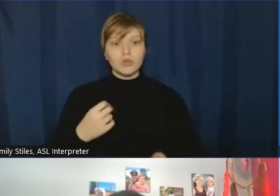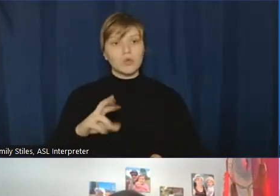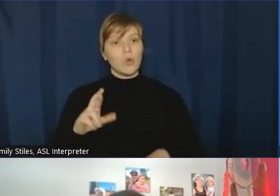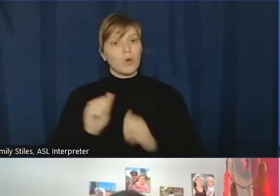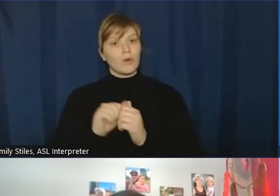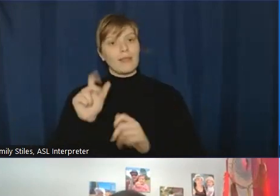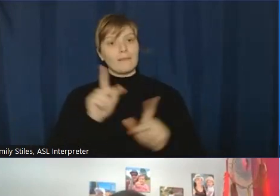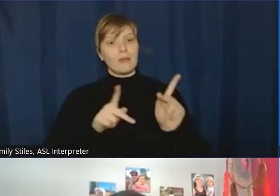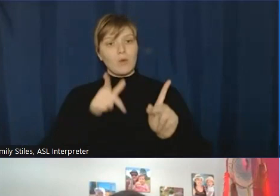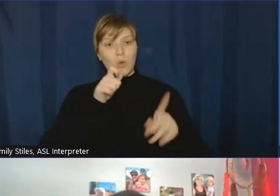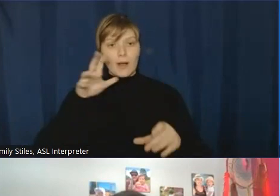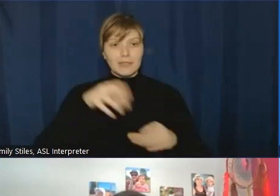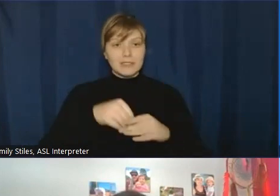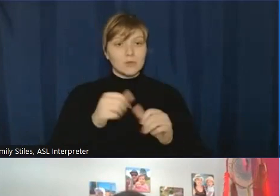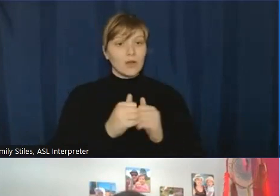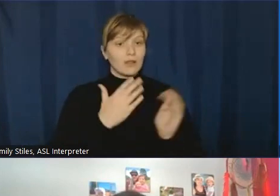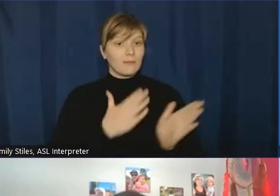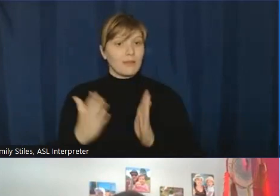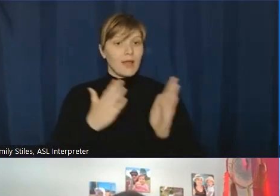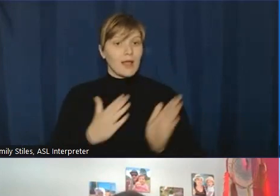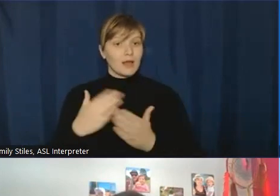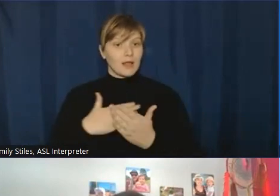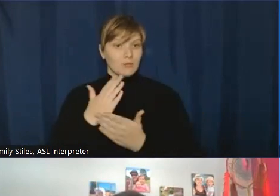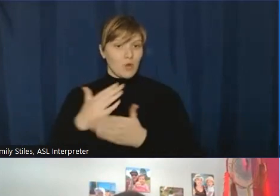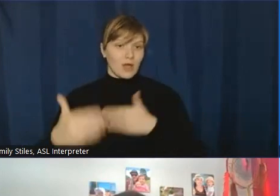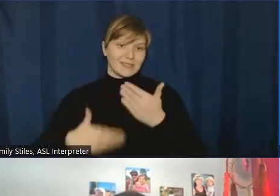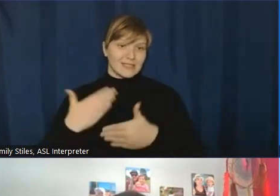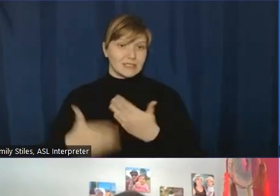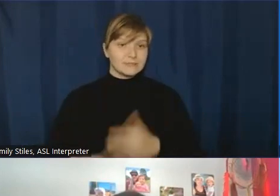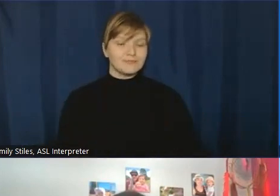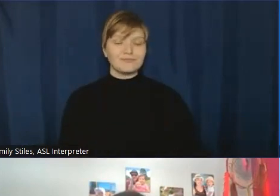Thank you, Estella, and thank you for those tips on how